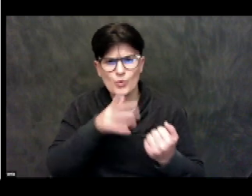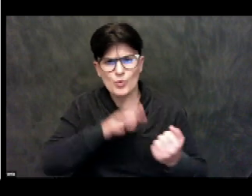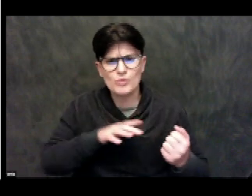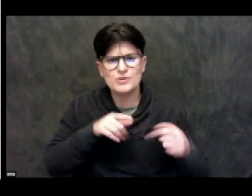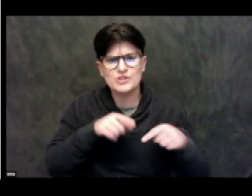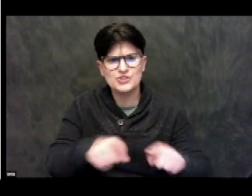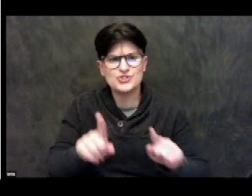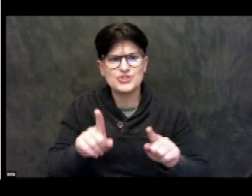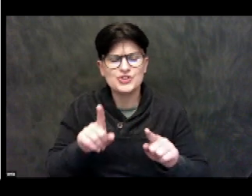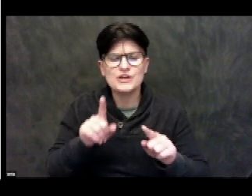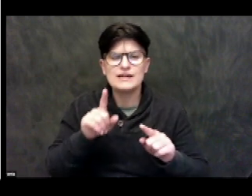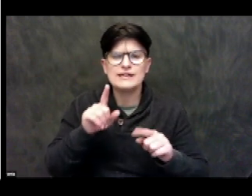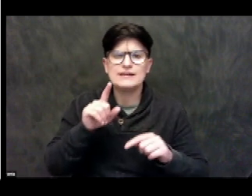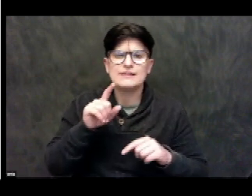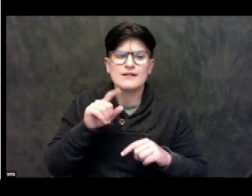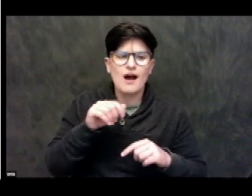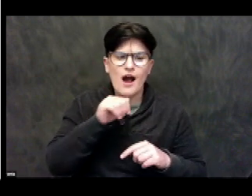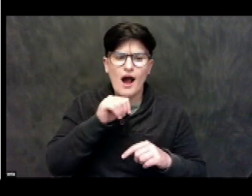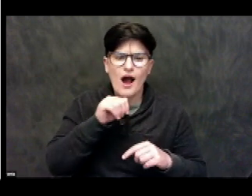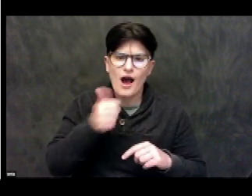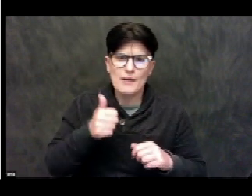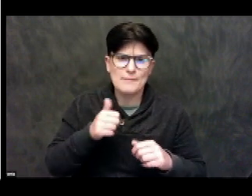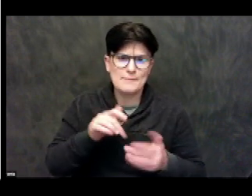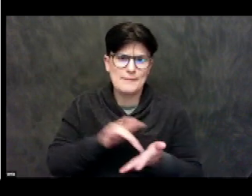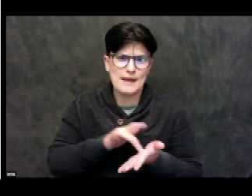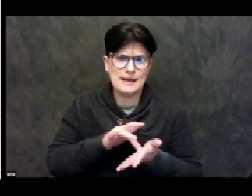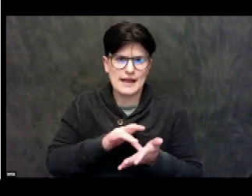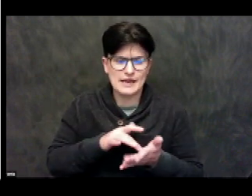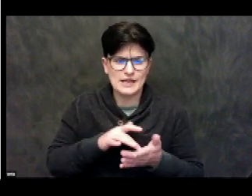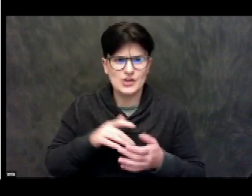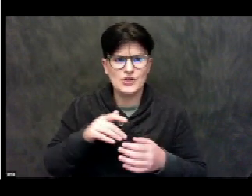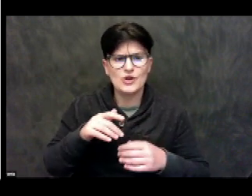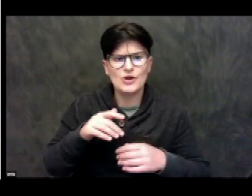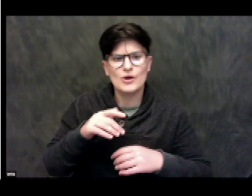sit on the edge of the bed with support, get on her hands and knees, and use a squat bar.